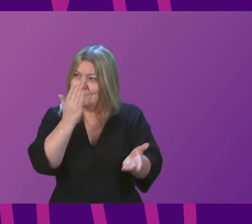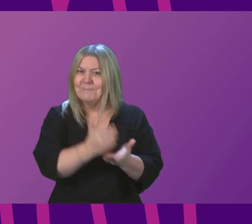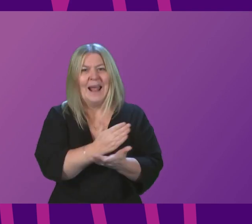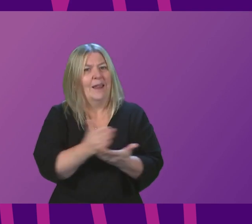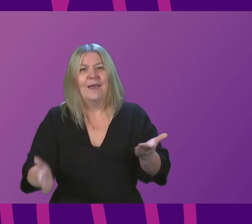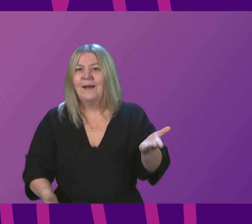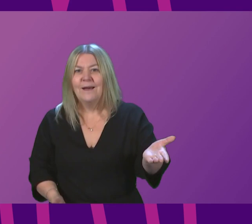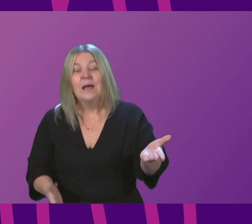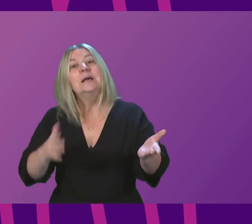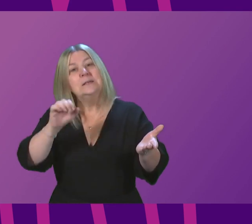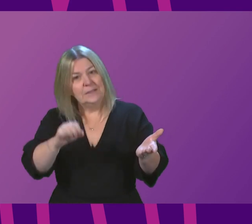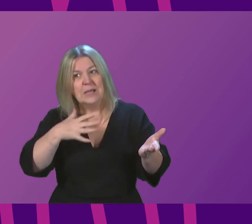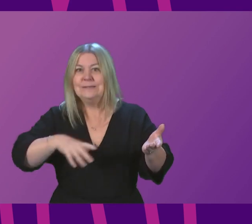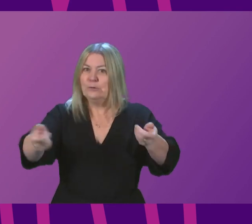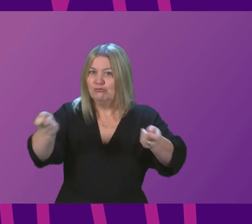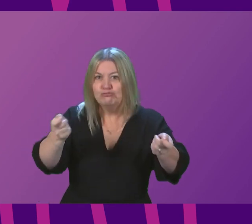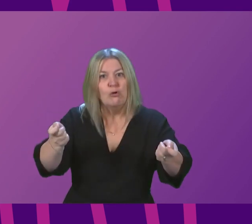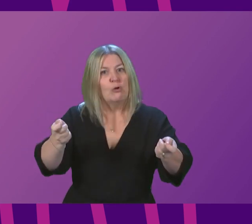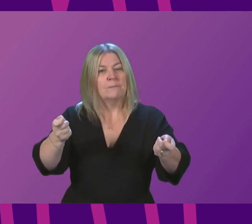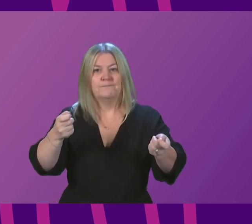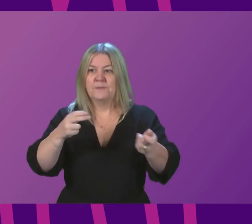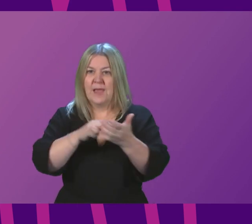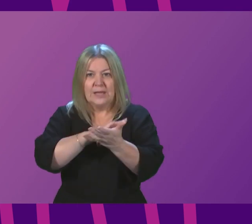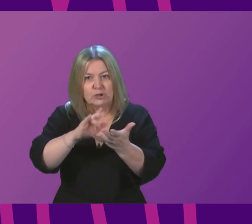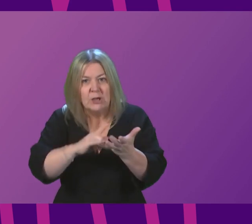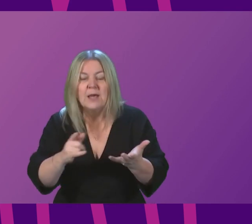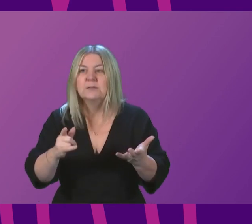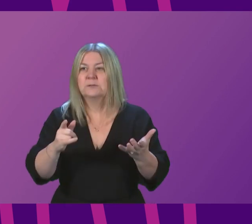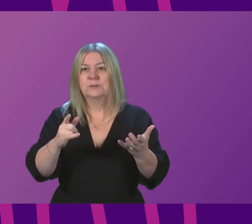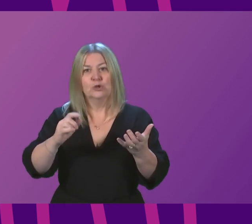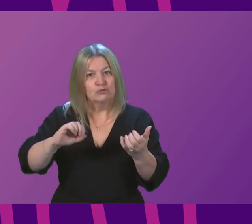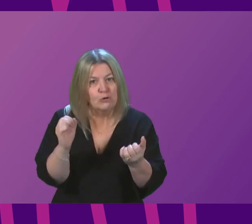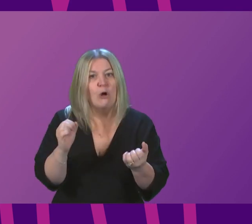We need to get that under control, bring the NHS and the country out of the pandemic and